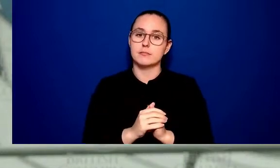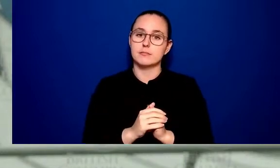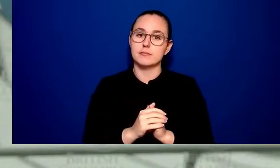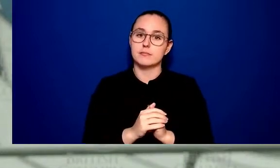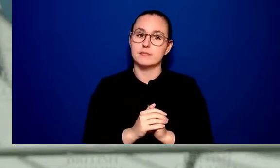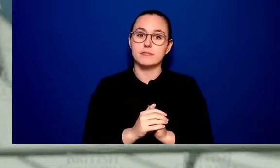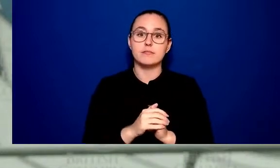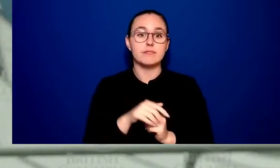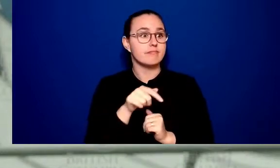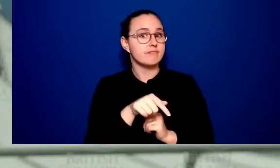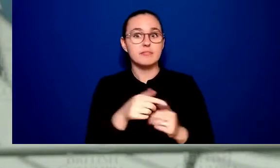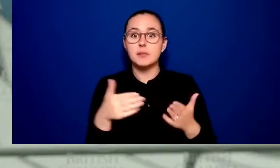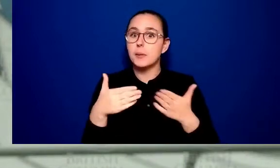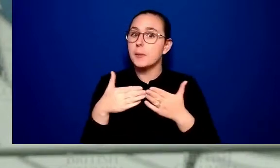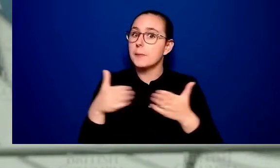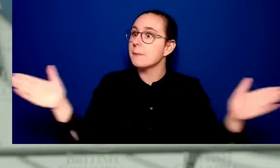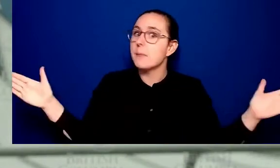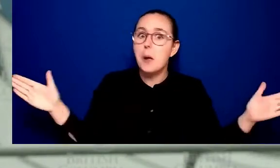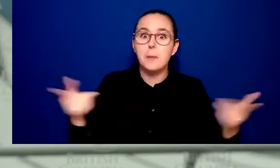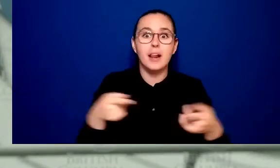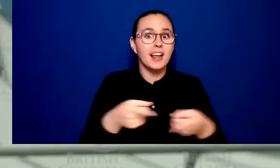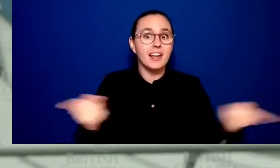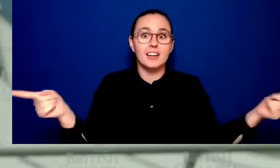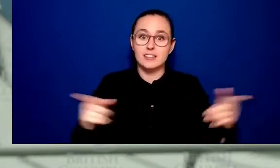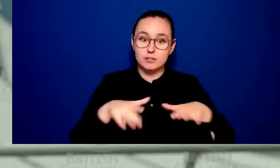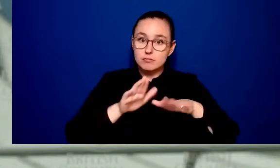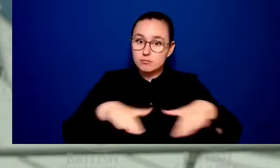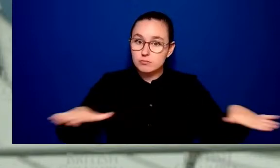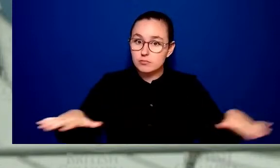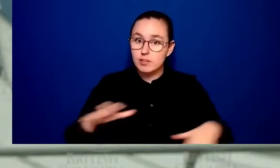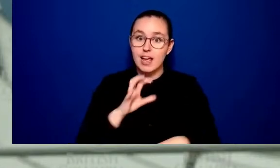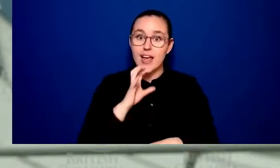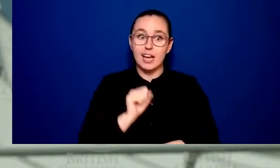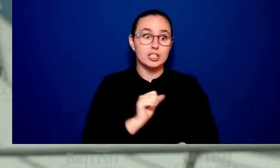indoor public spaces. And that